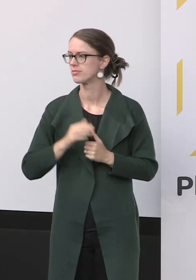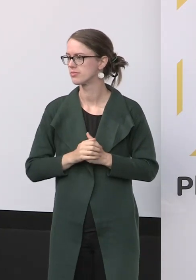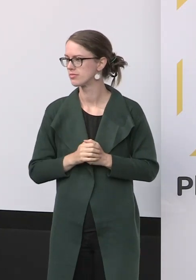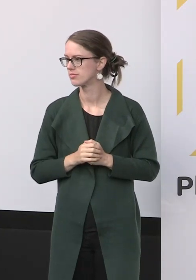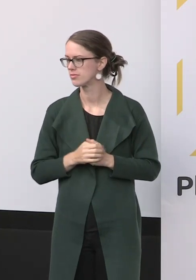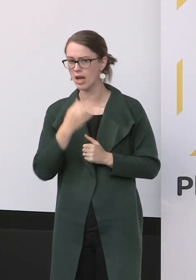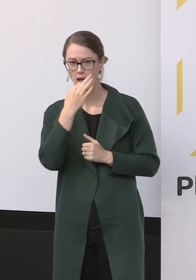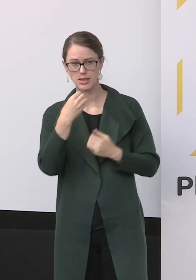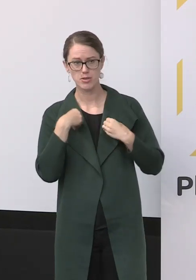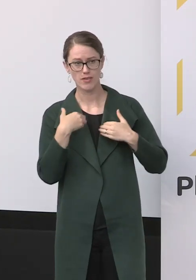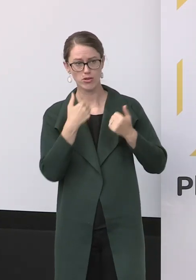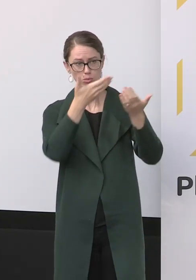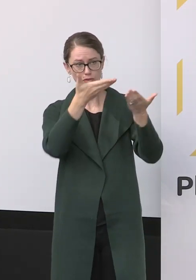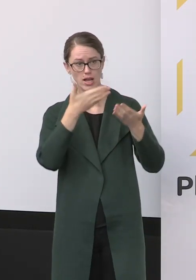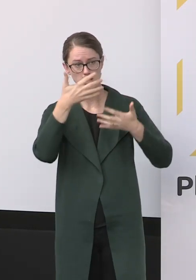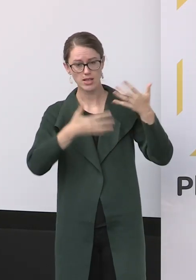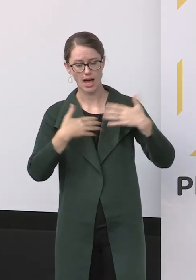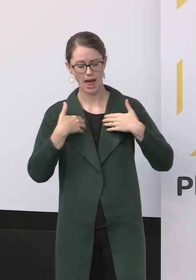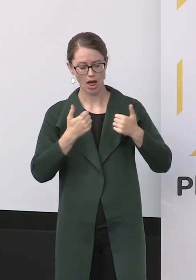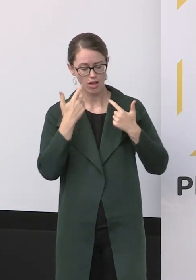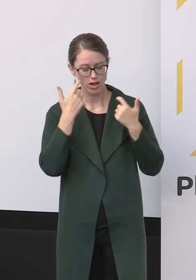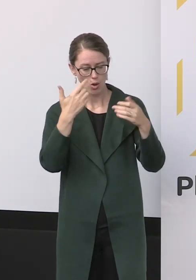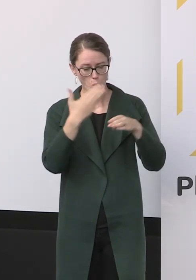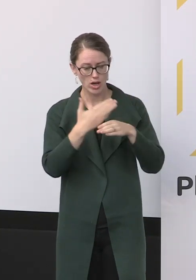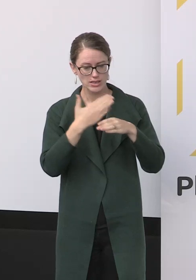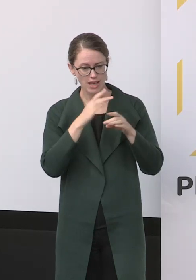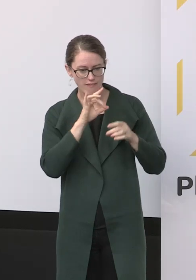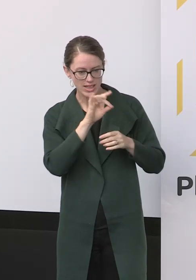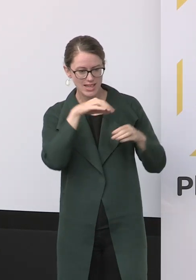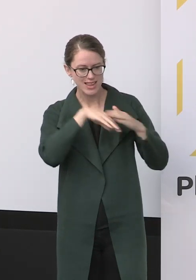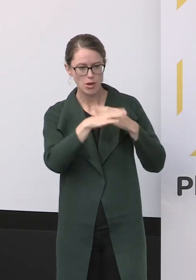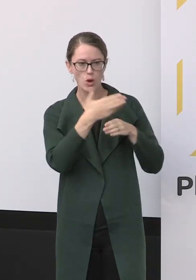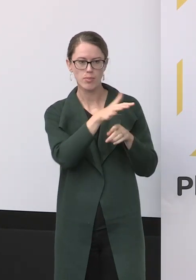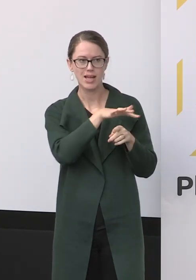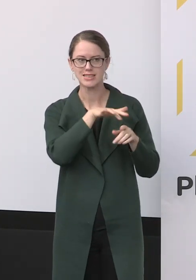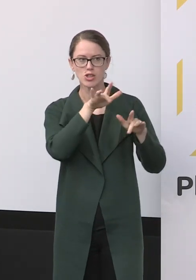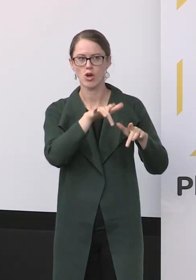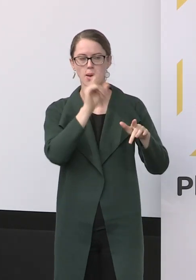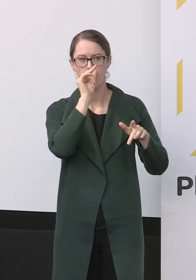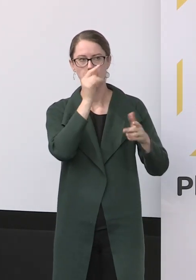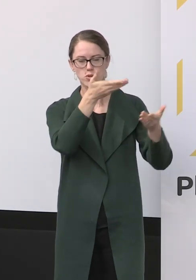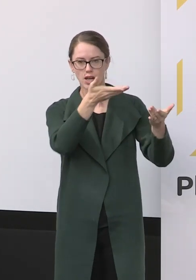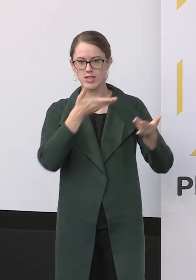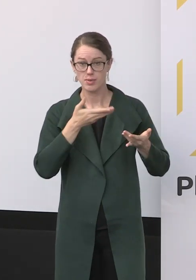and I encourage people to do that. Any final questions? I've asked the Ministry of